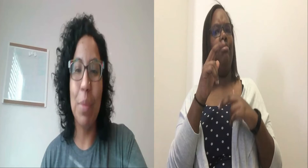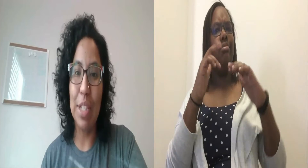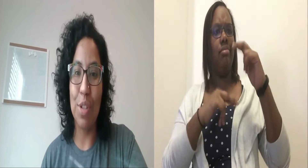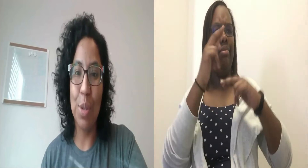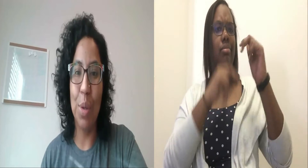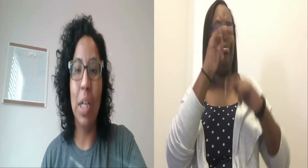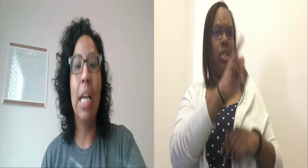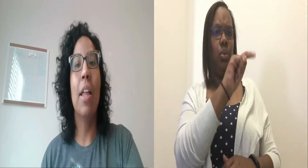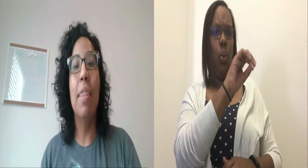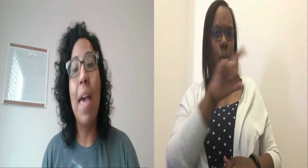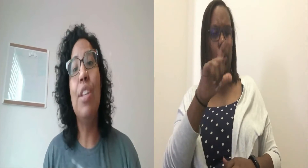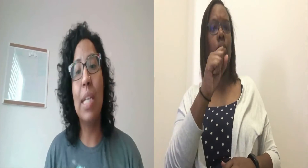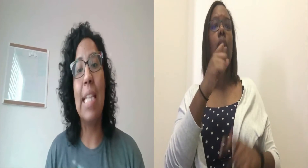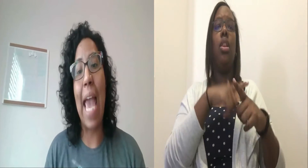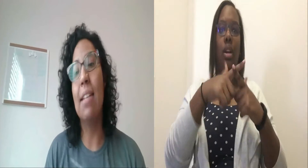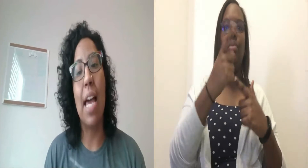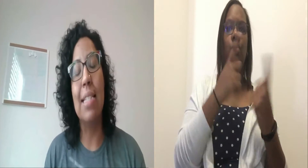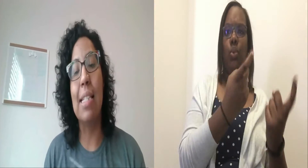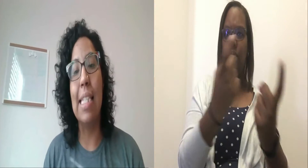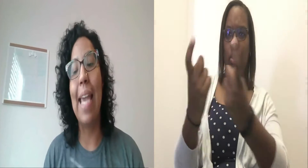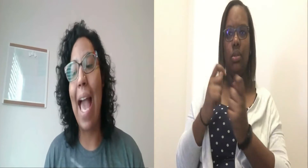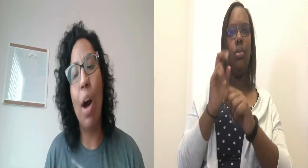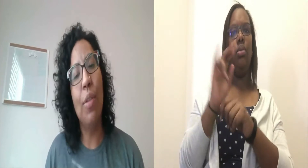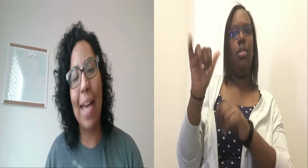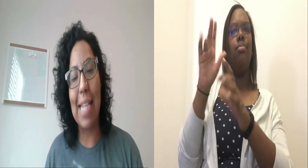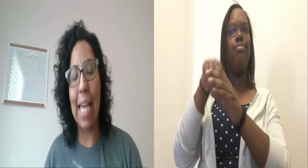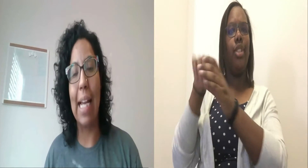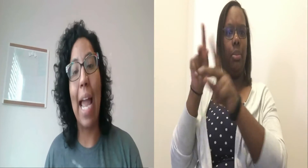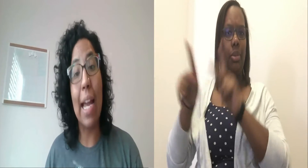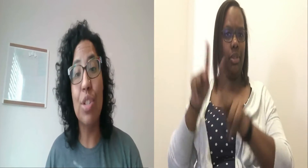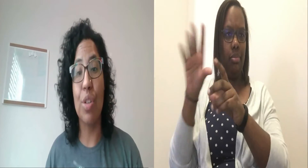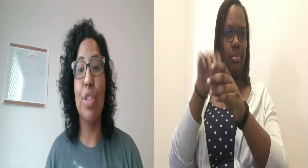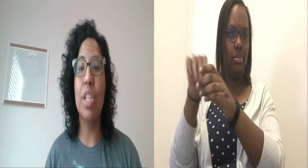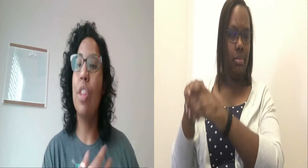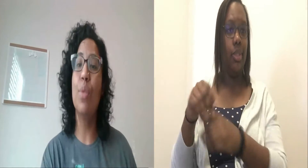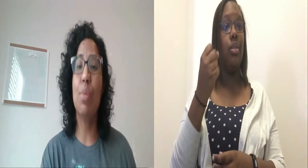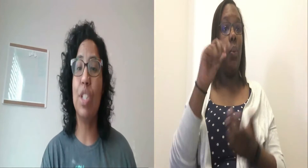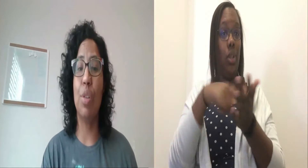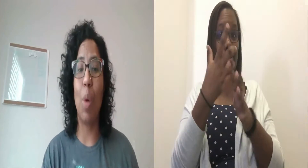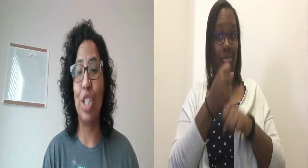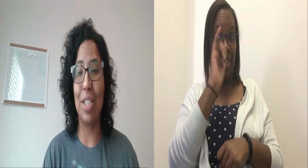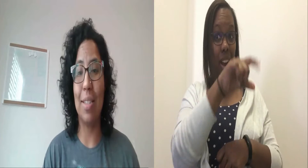research tool then you get to analyze and see how that data answers those original questions